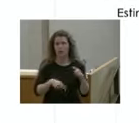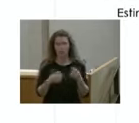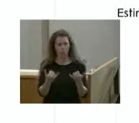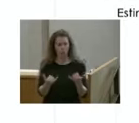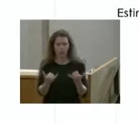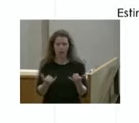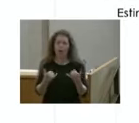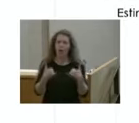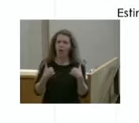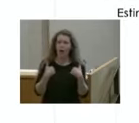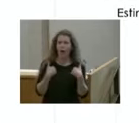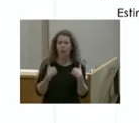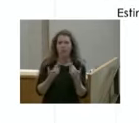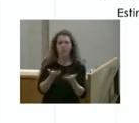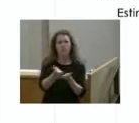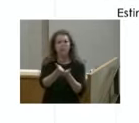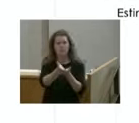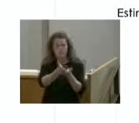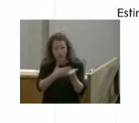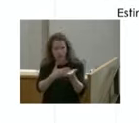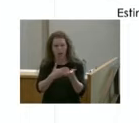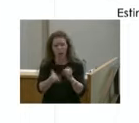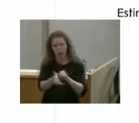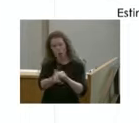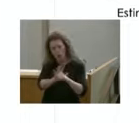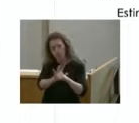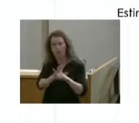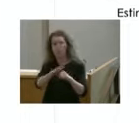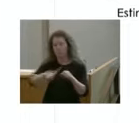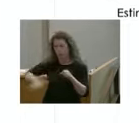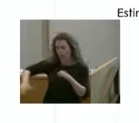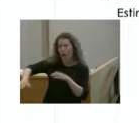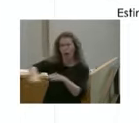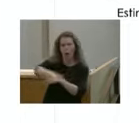we're not picking up. It's out in the community. Dr. Frankovich: I mean it, I'm sorry, but to